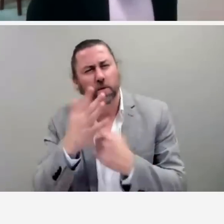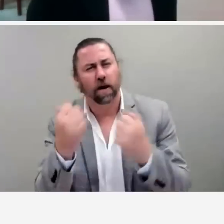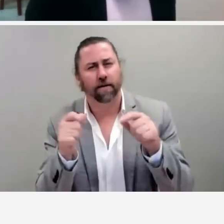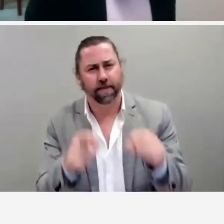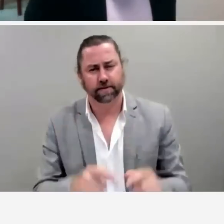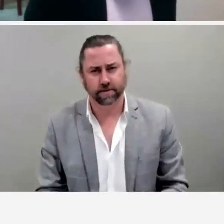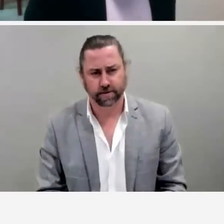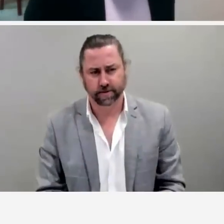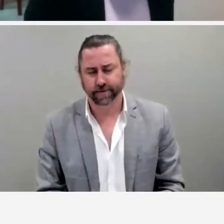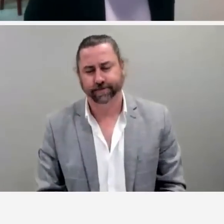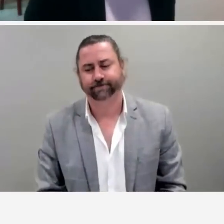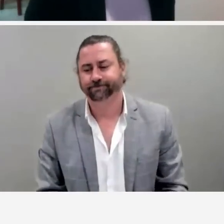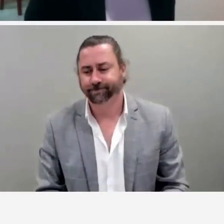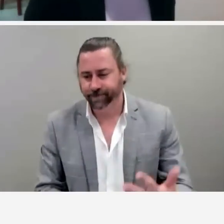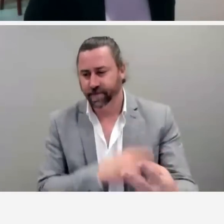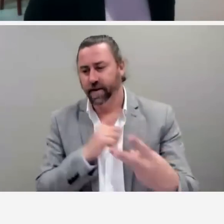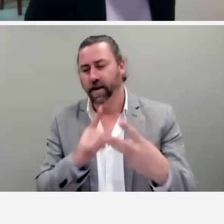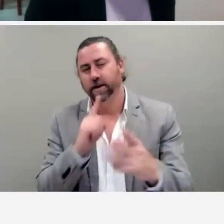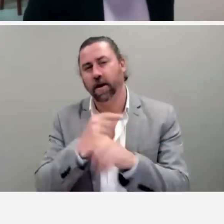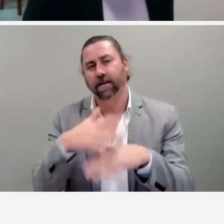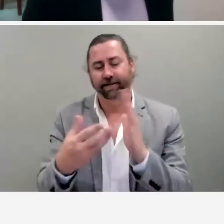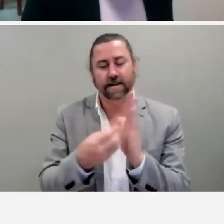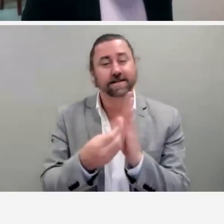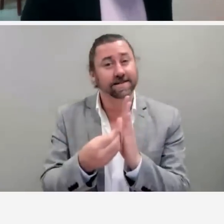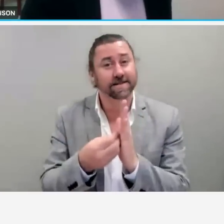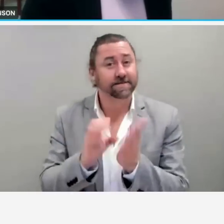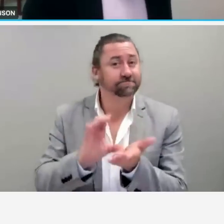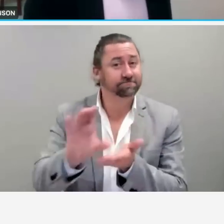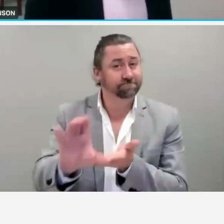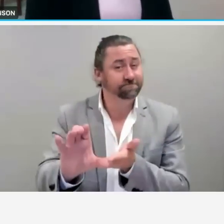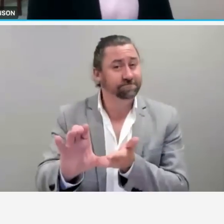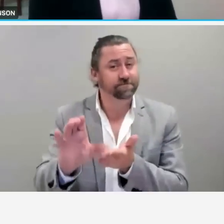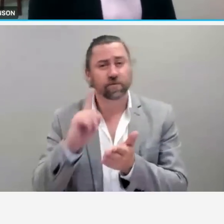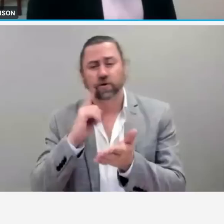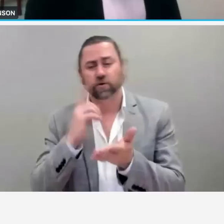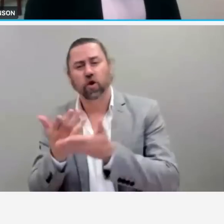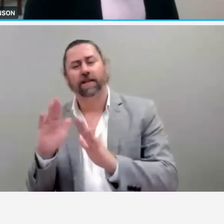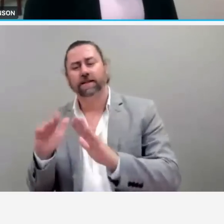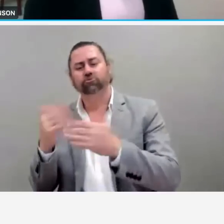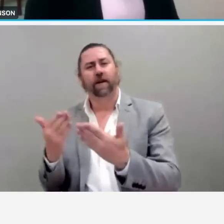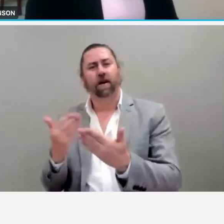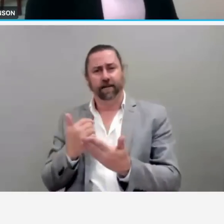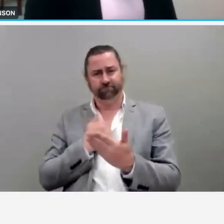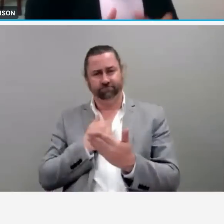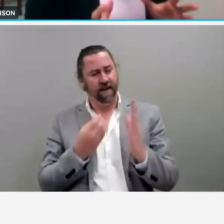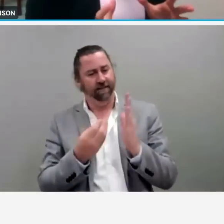All right. So on to funding. We had multiple discussions with service providers about the proposed funding model and that one being a